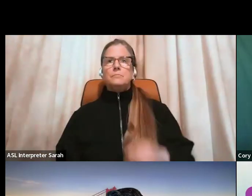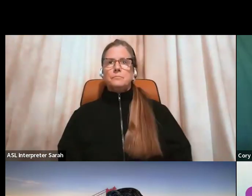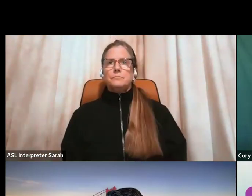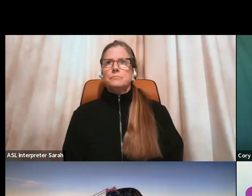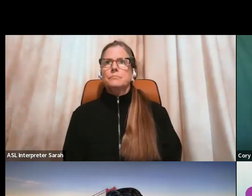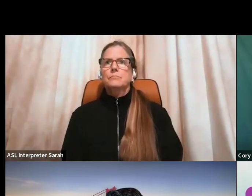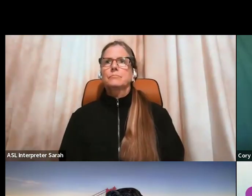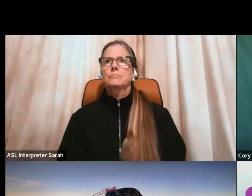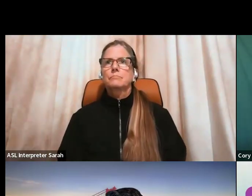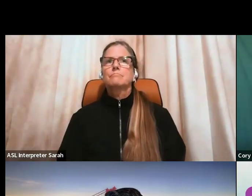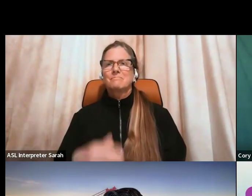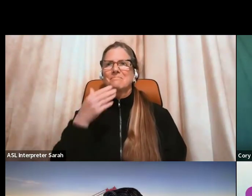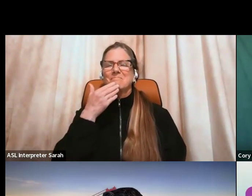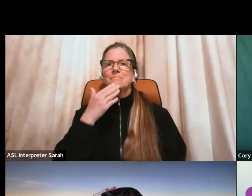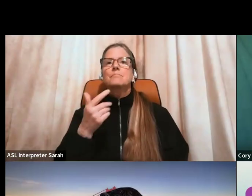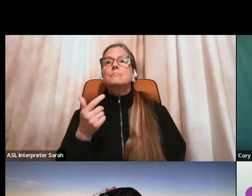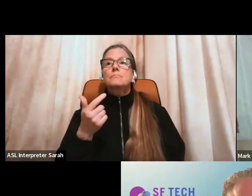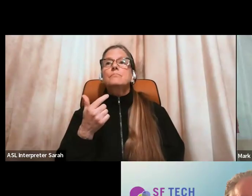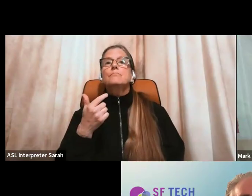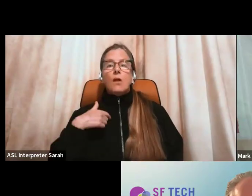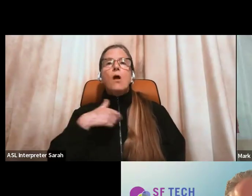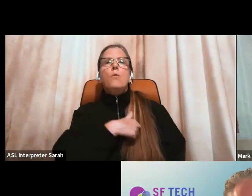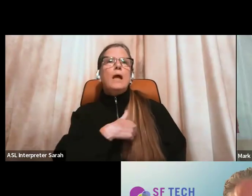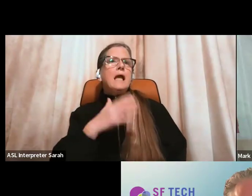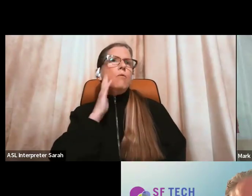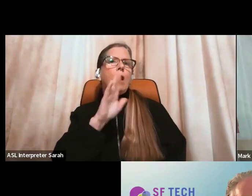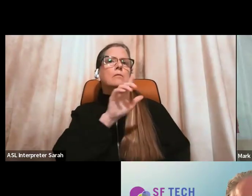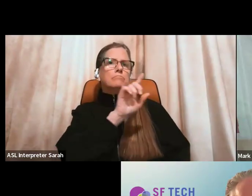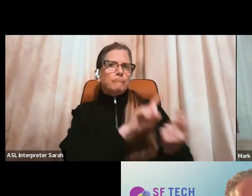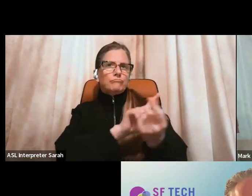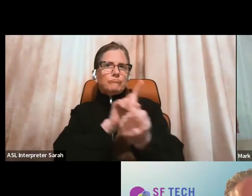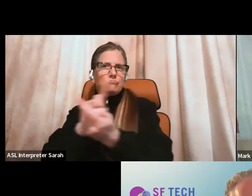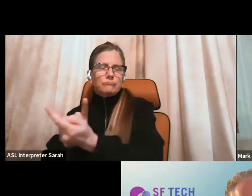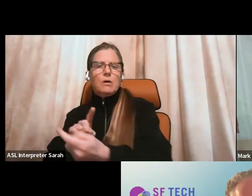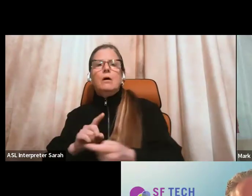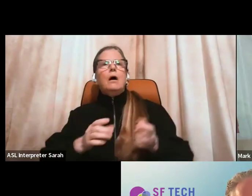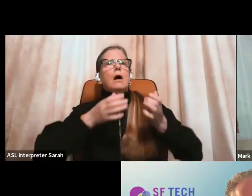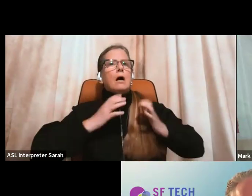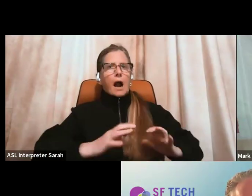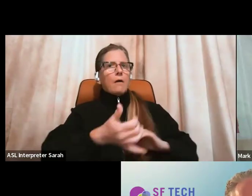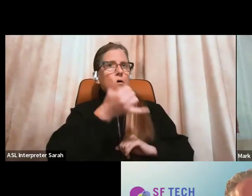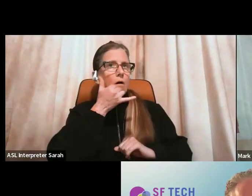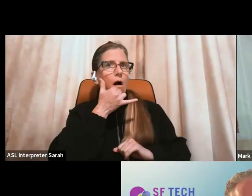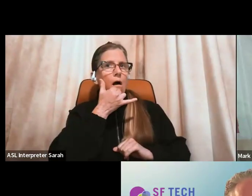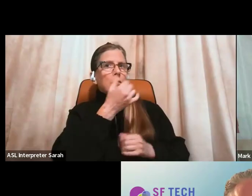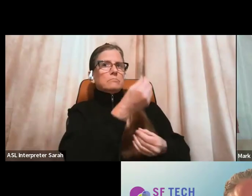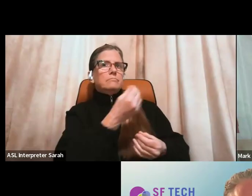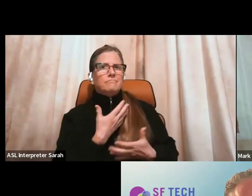Well, we do it on an individual basis, so the client will call up and say they don't know how to